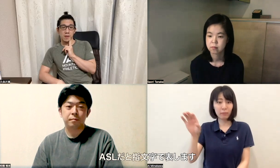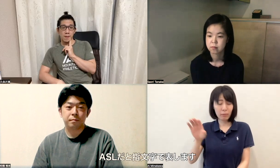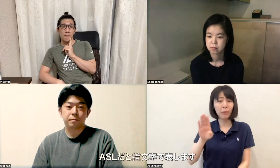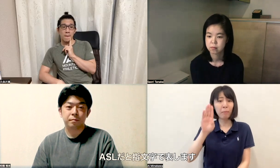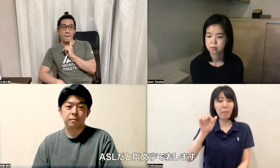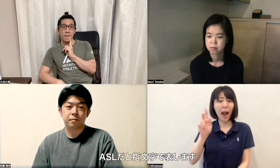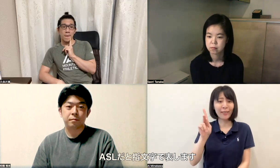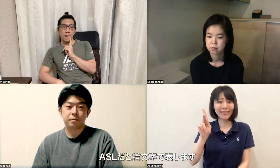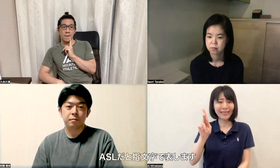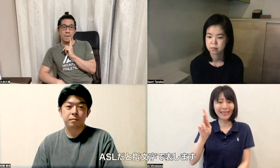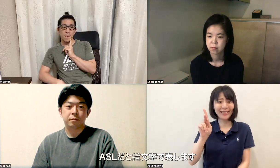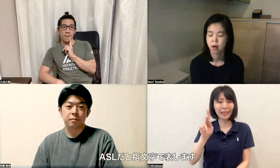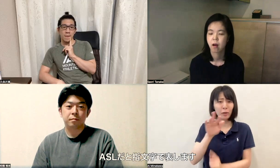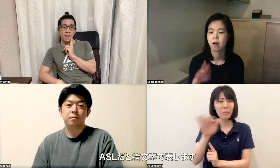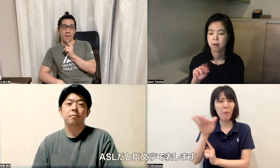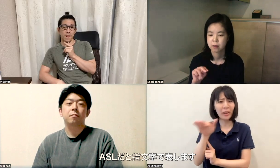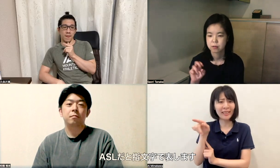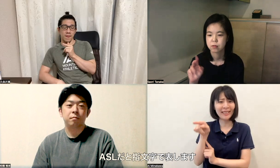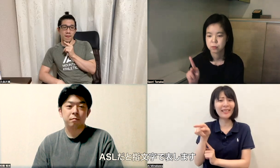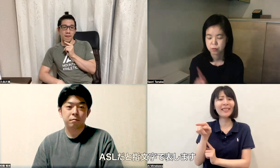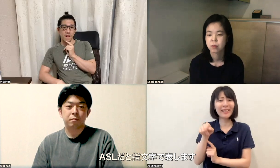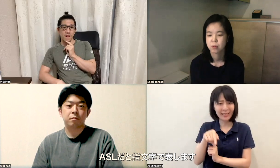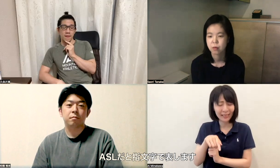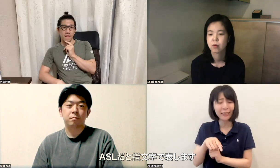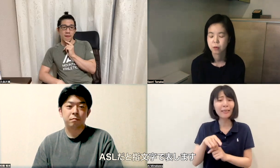so people use the finger spelling in ASL.